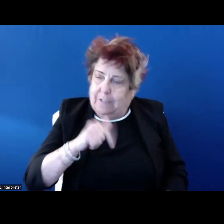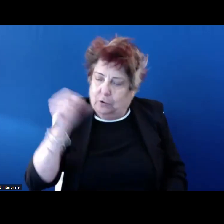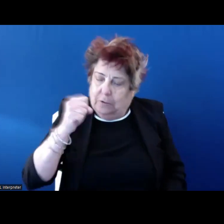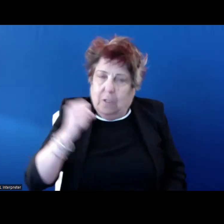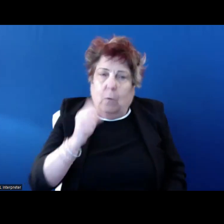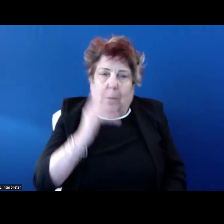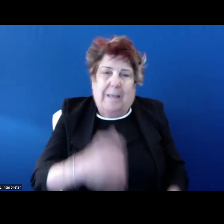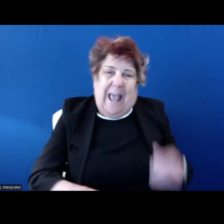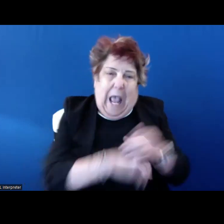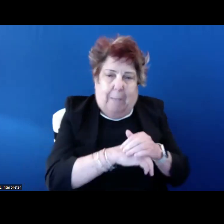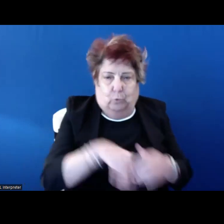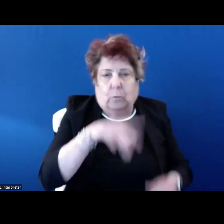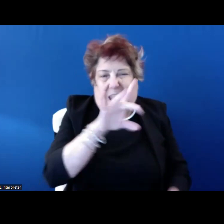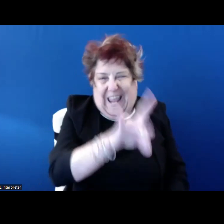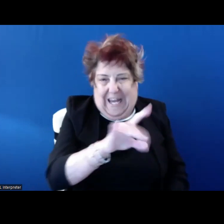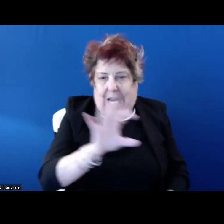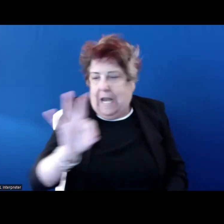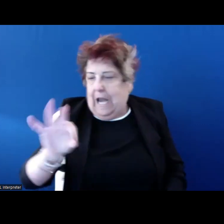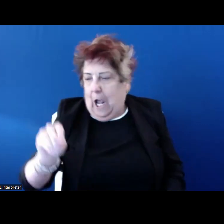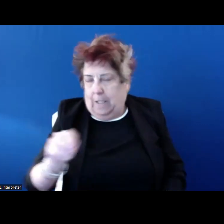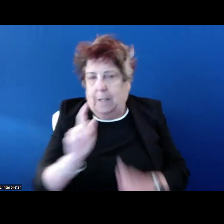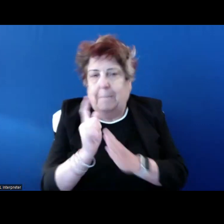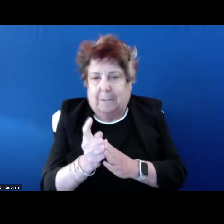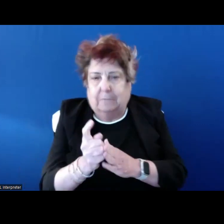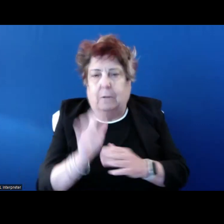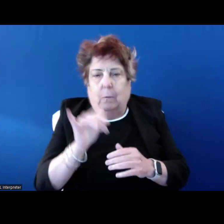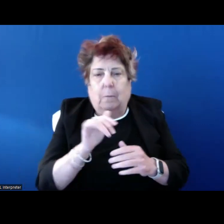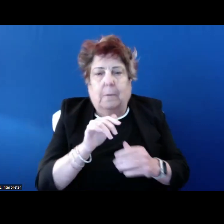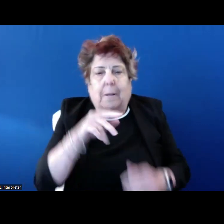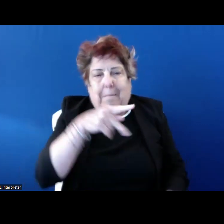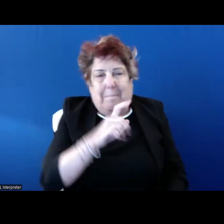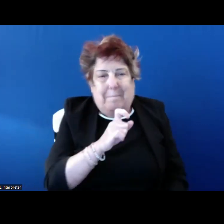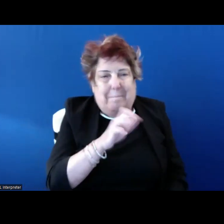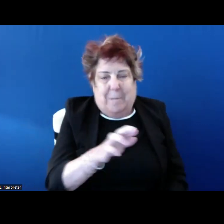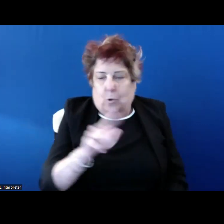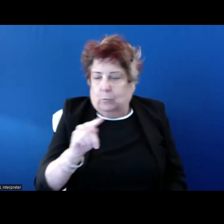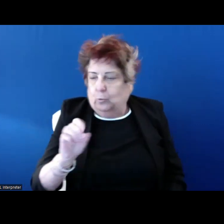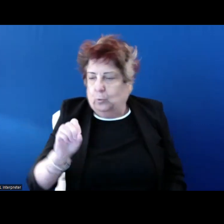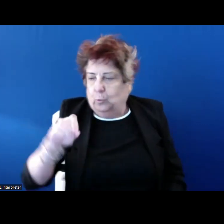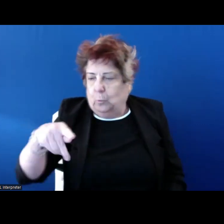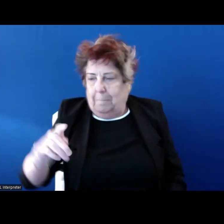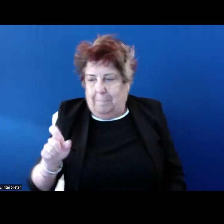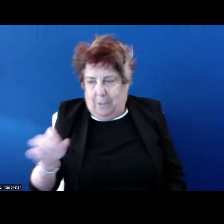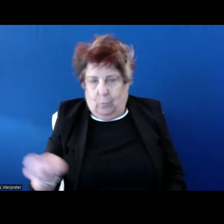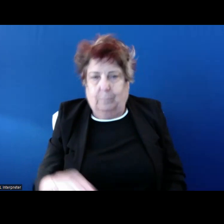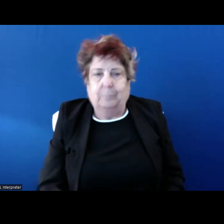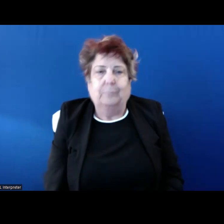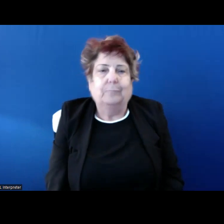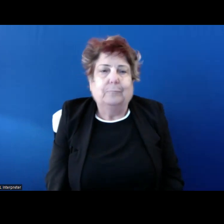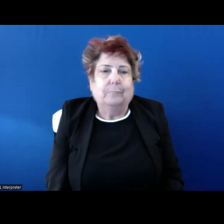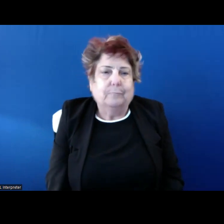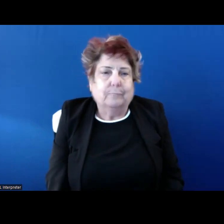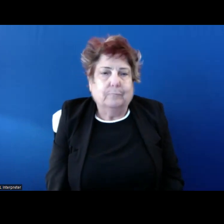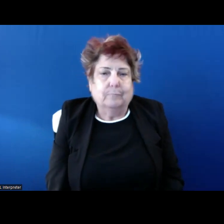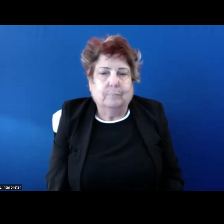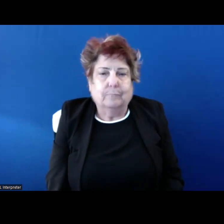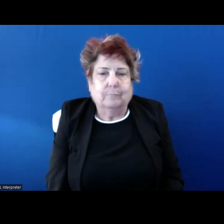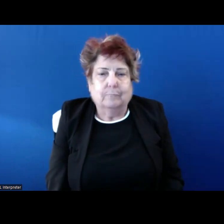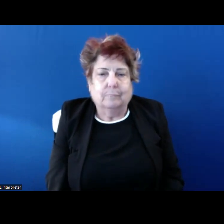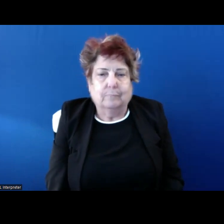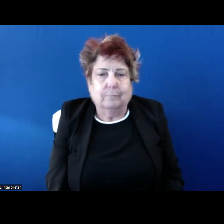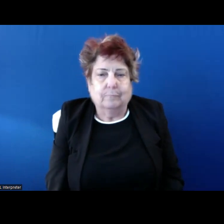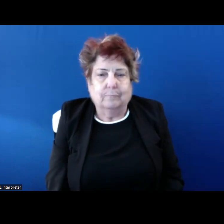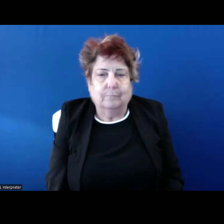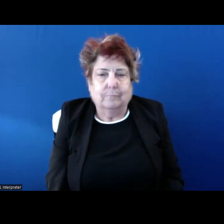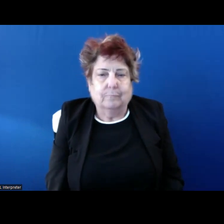that will be a part of those peer to peer learning tracks.